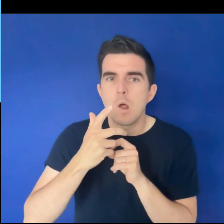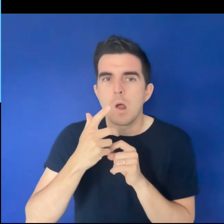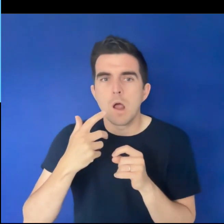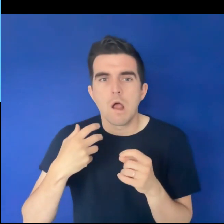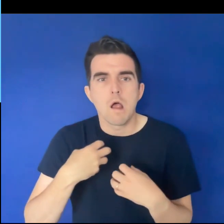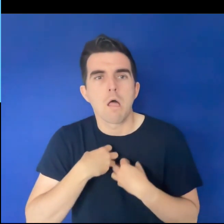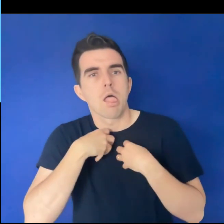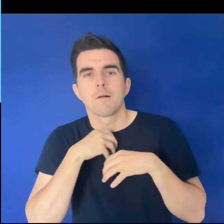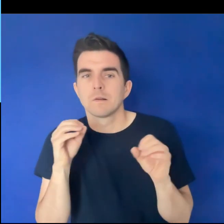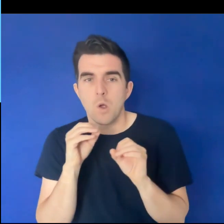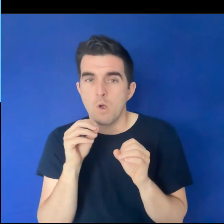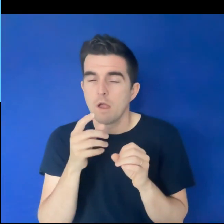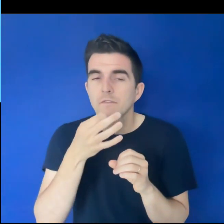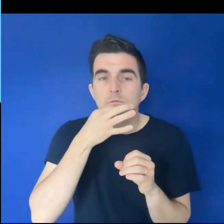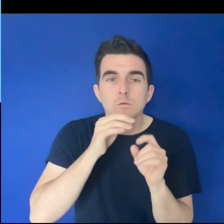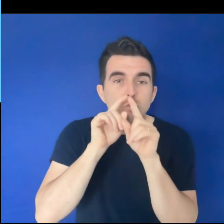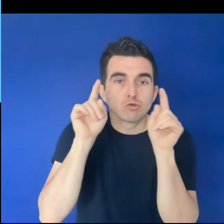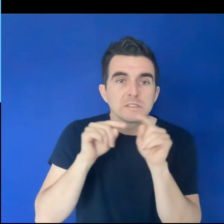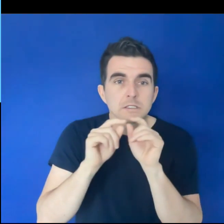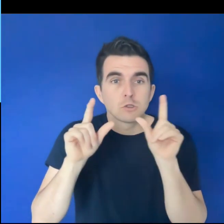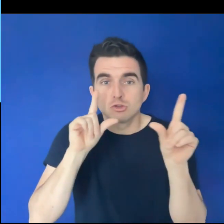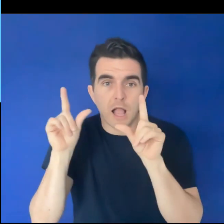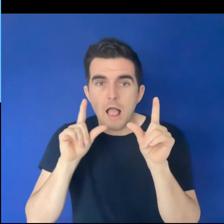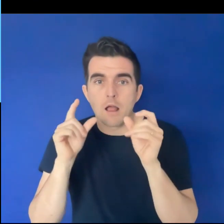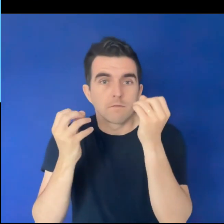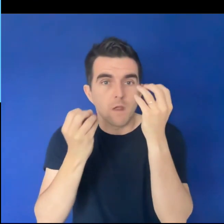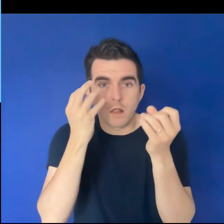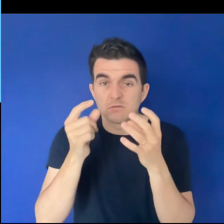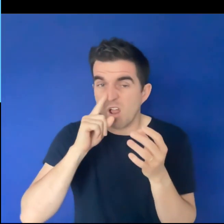but you do have a few screen shakes and flashes that you can disable.